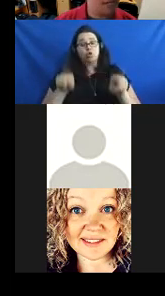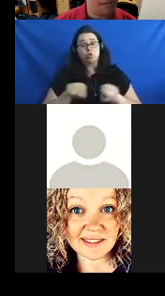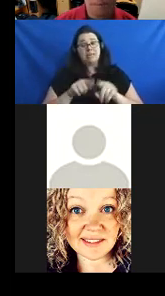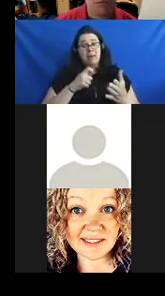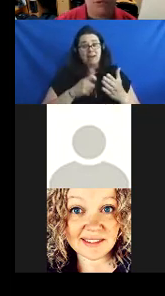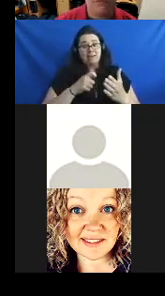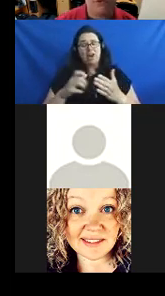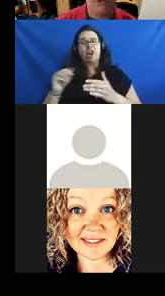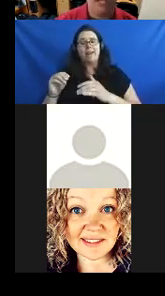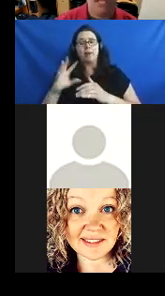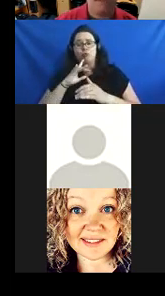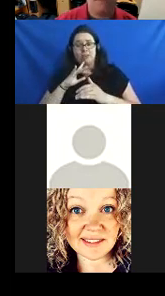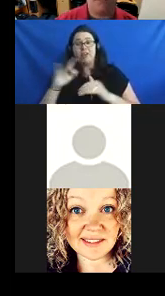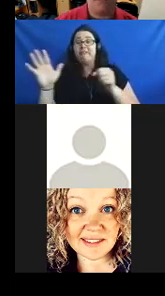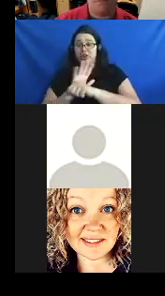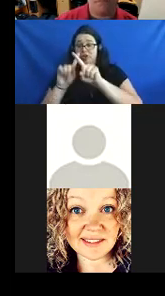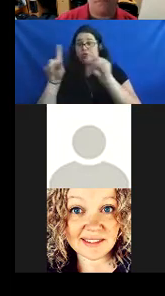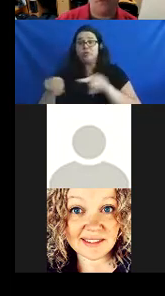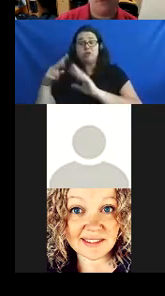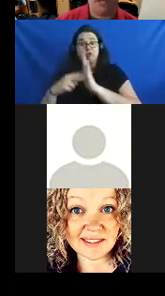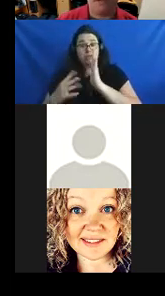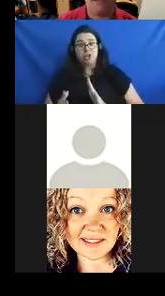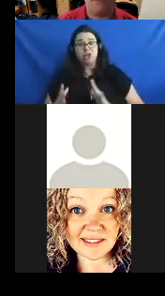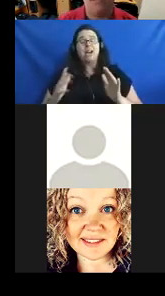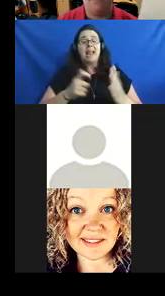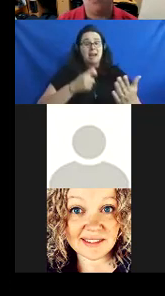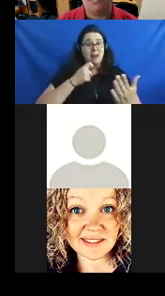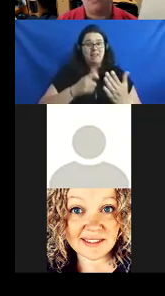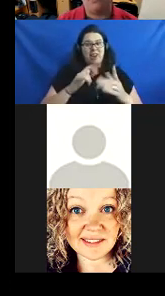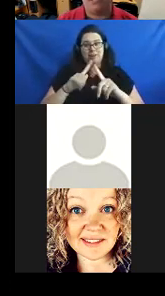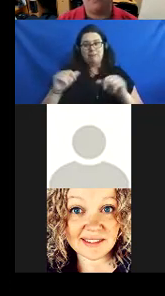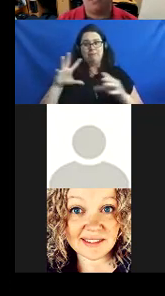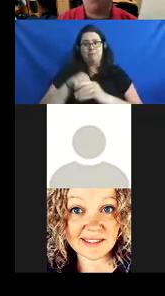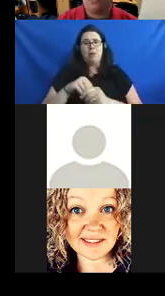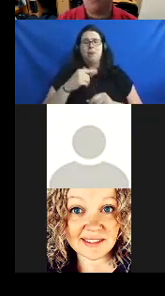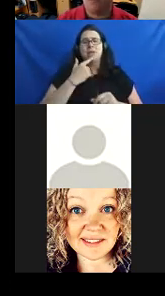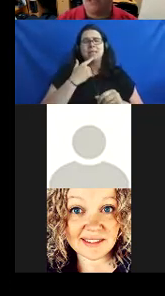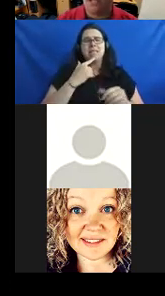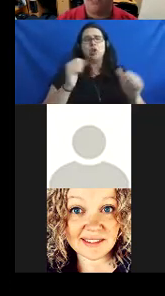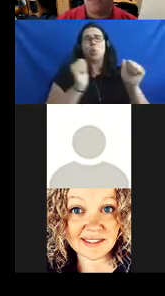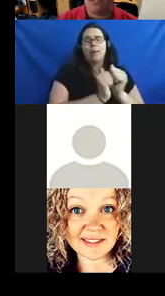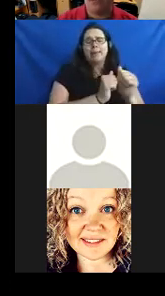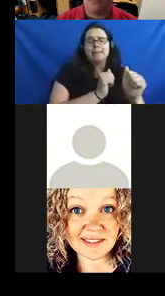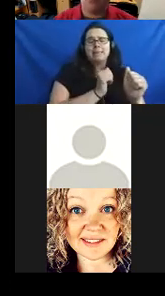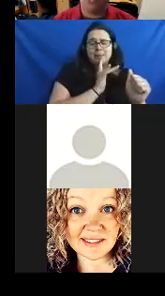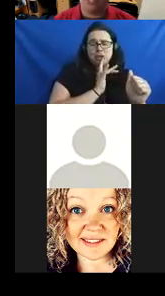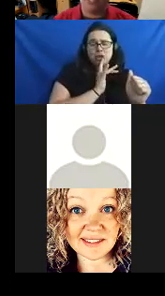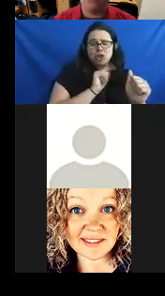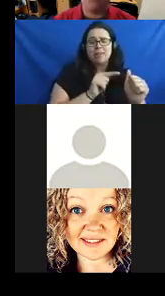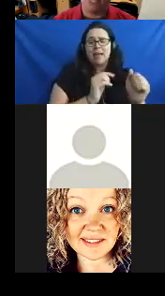BUT WHEN IT JUST SAYS "WITH SPEECH," THAT TYPICALLY WOULD